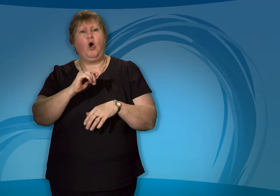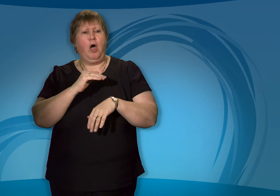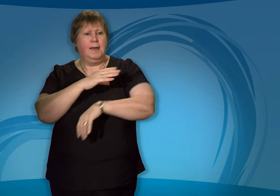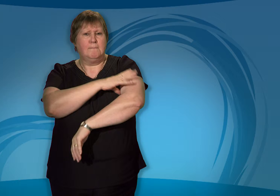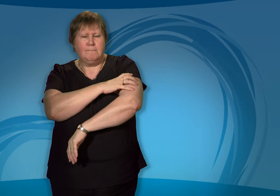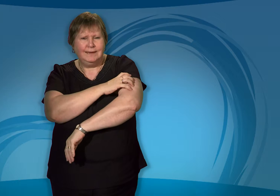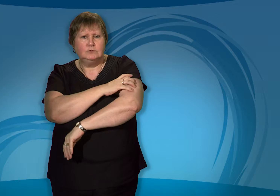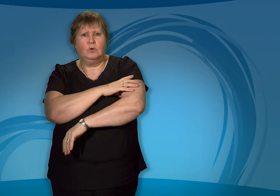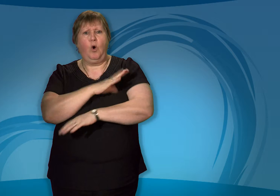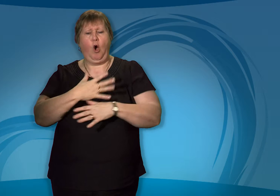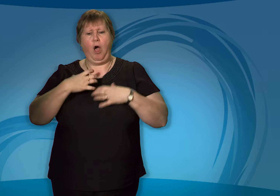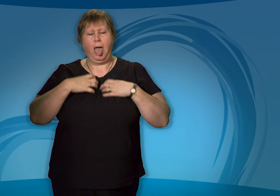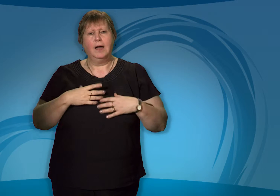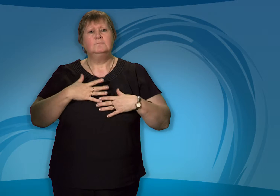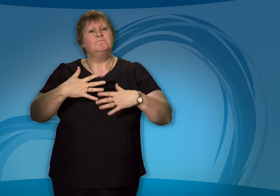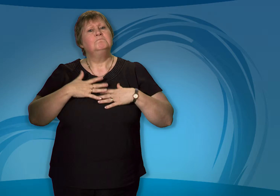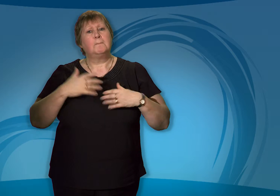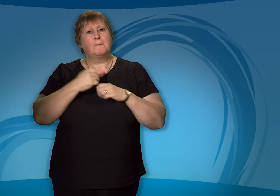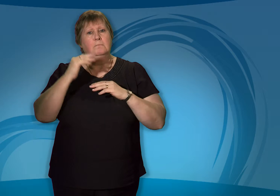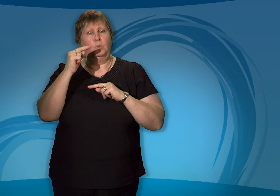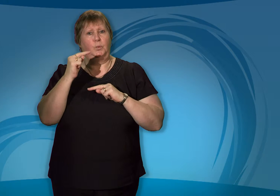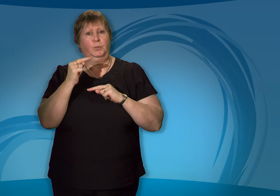such as temporary drop in blood pressure and oxygen